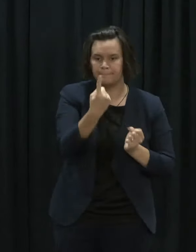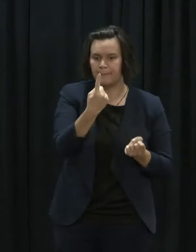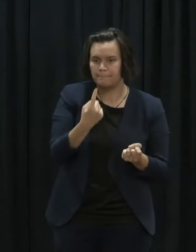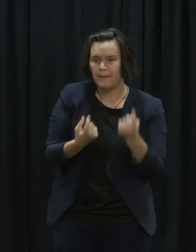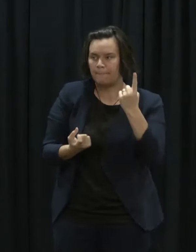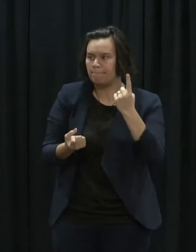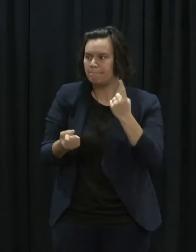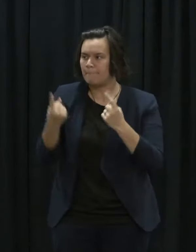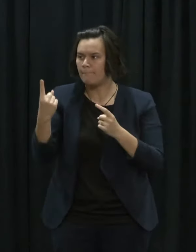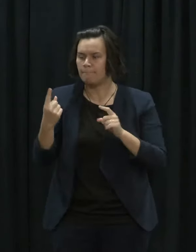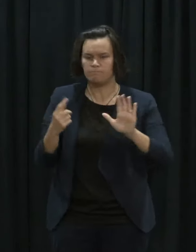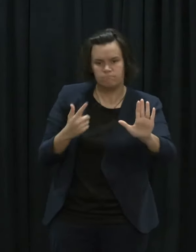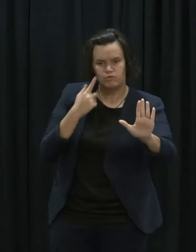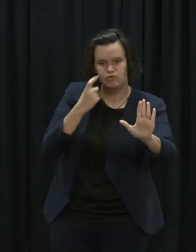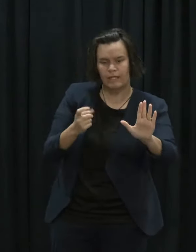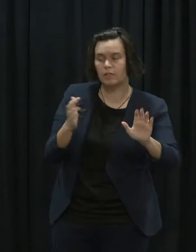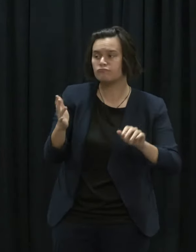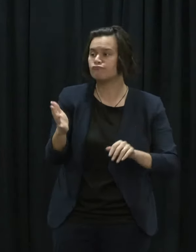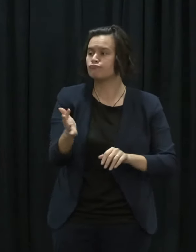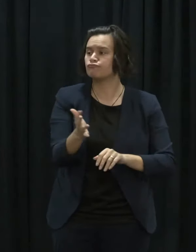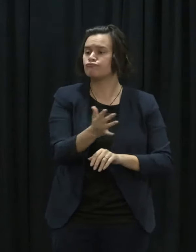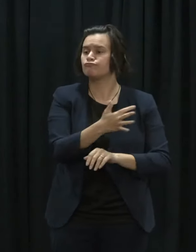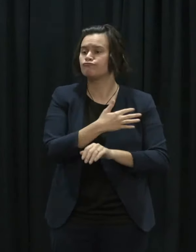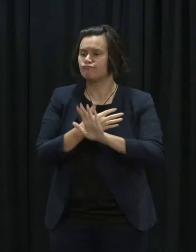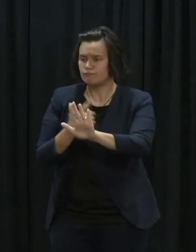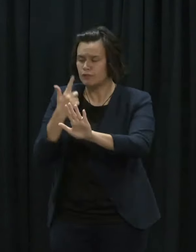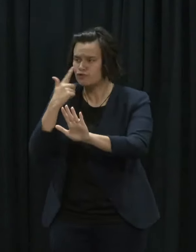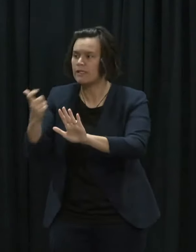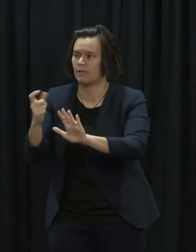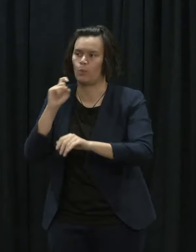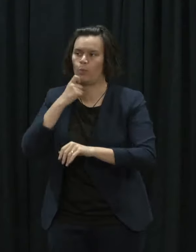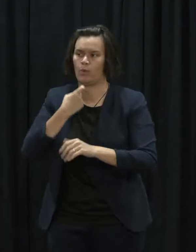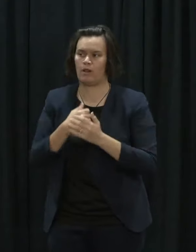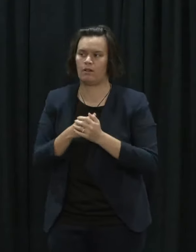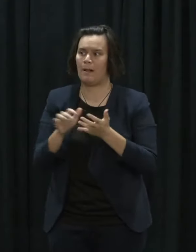That is certainly the the application from the communications I have seen from police. The goal is to continue to